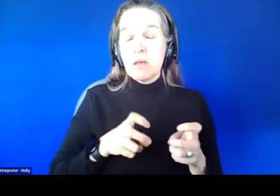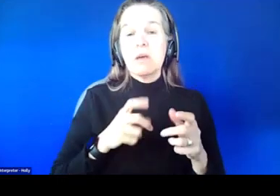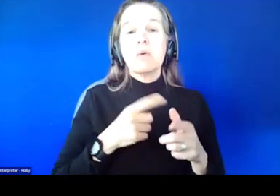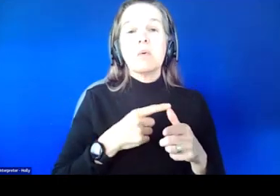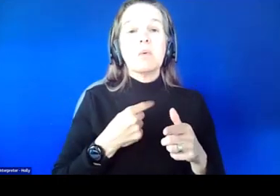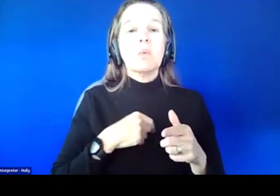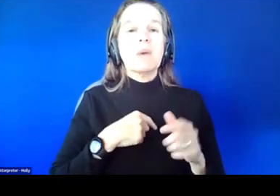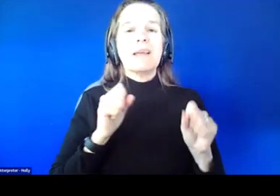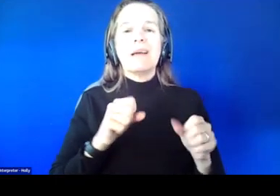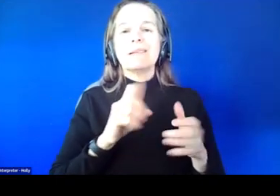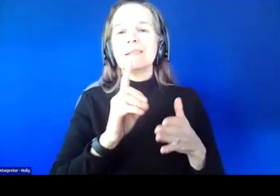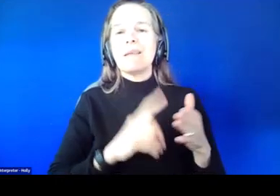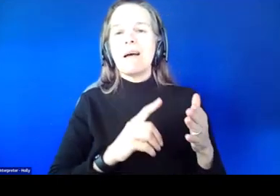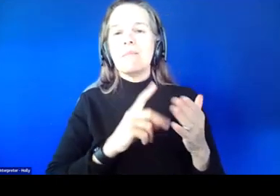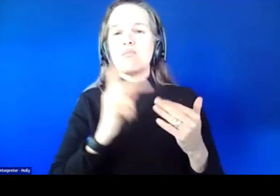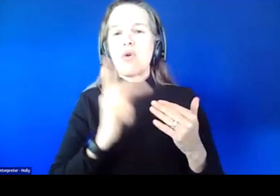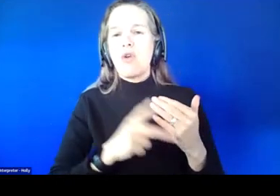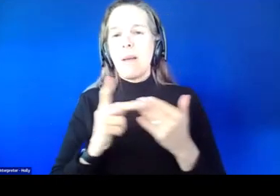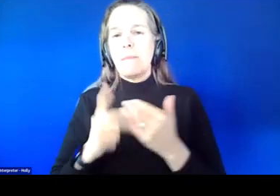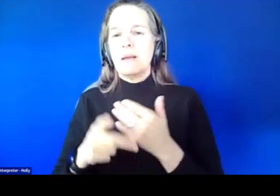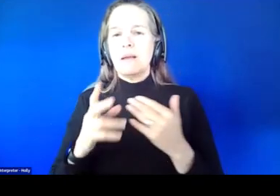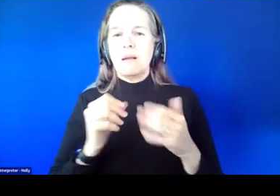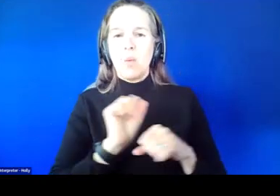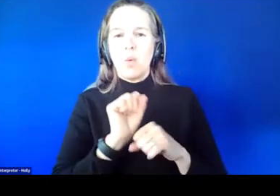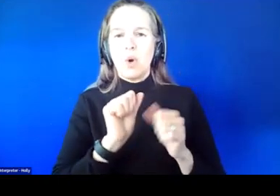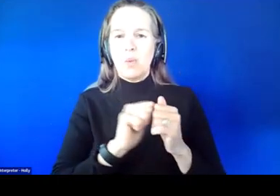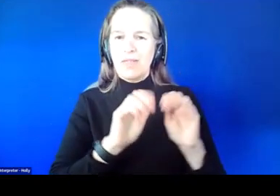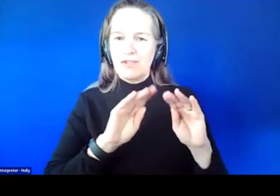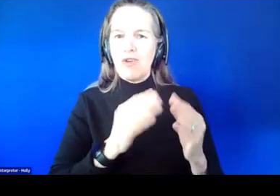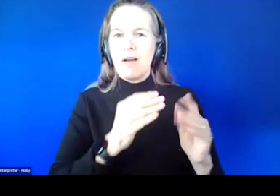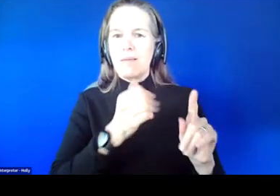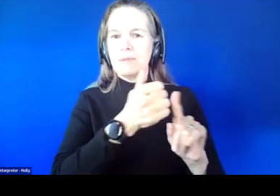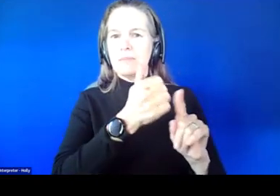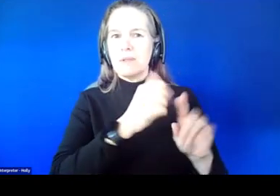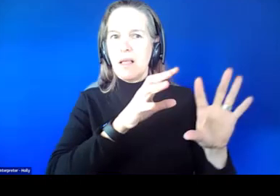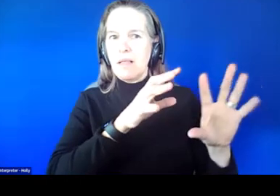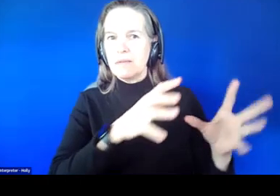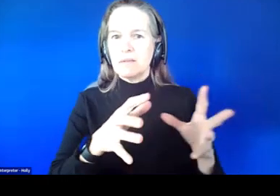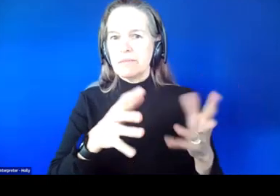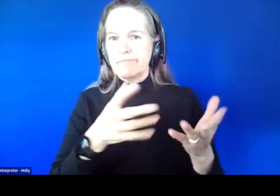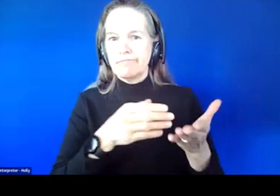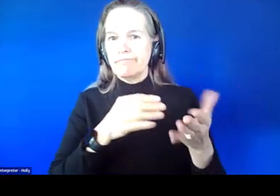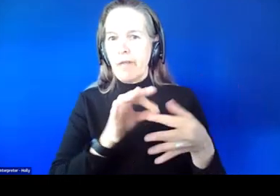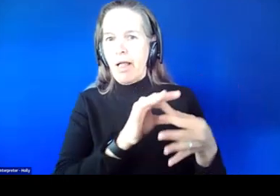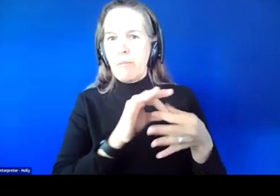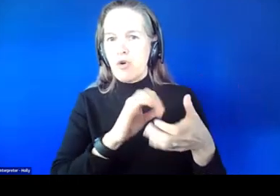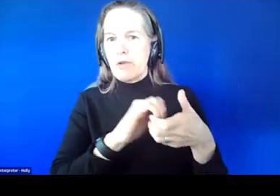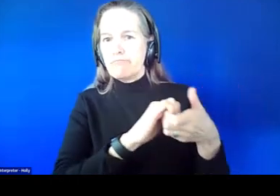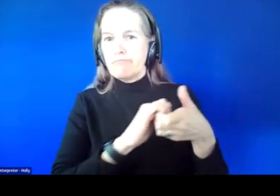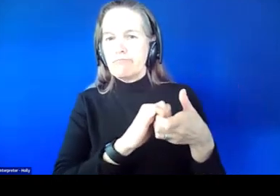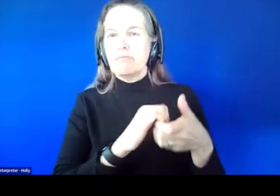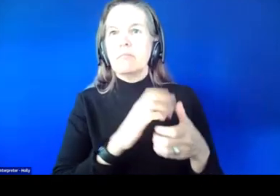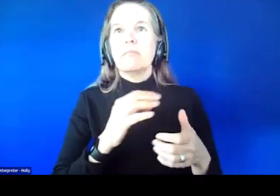um really working with the tribes collaborating for that and then um you know educational opportunities